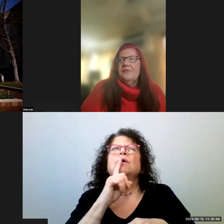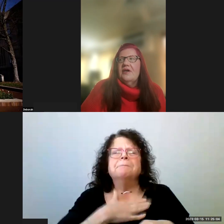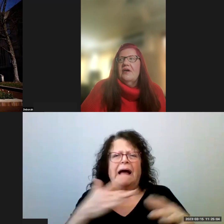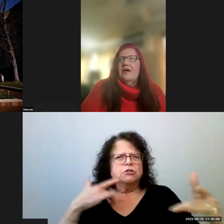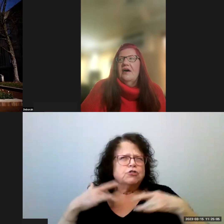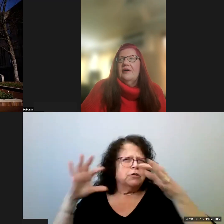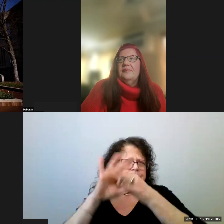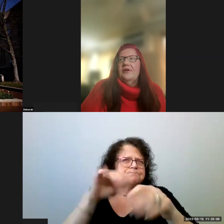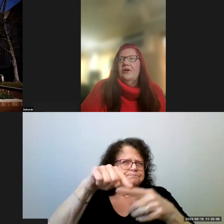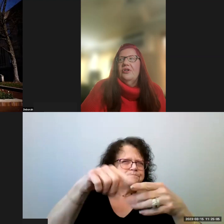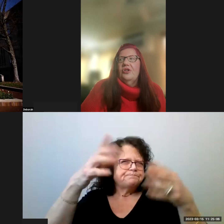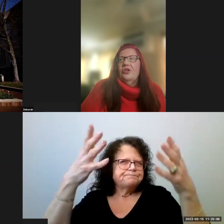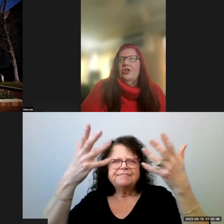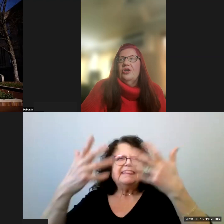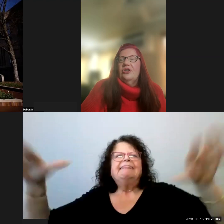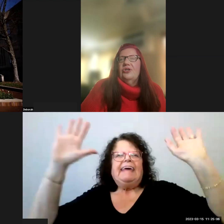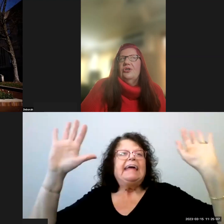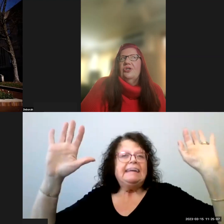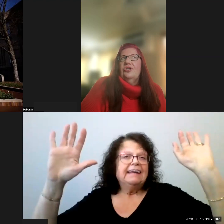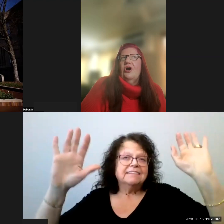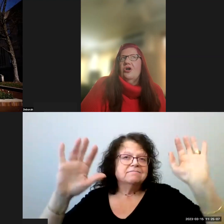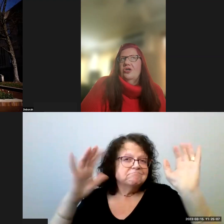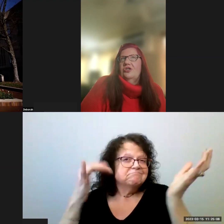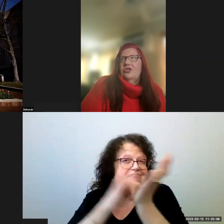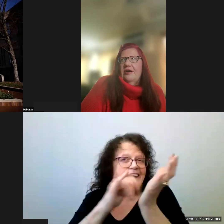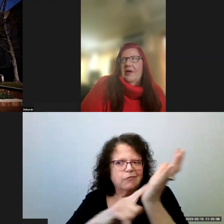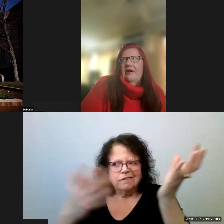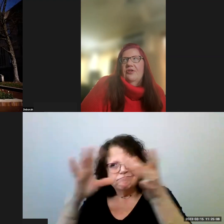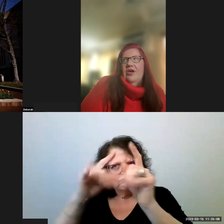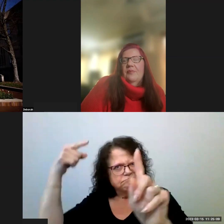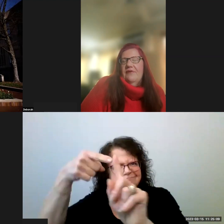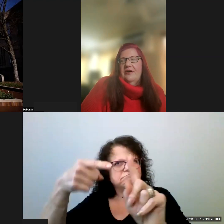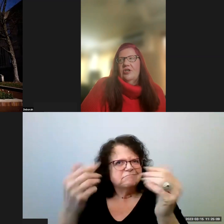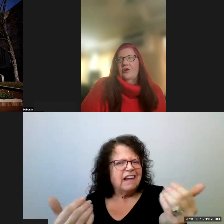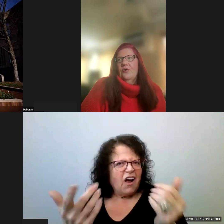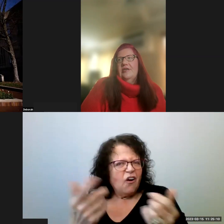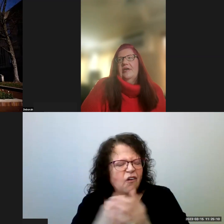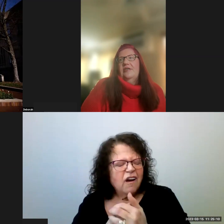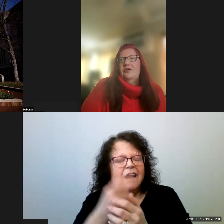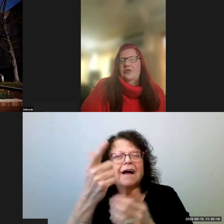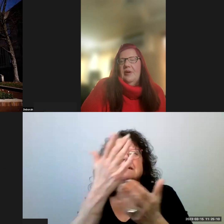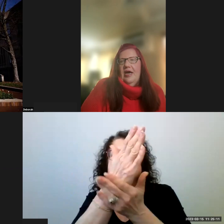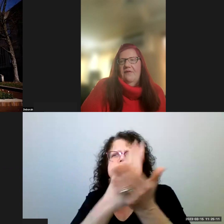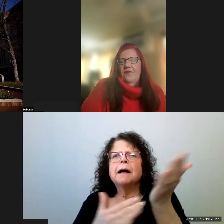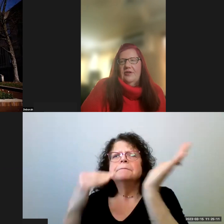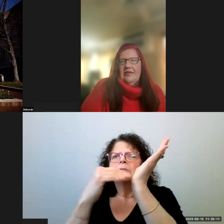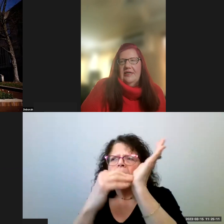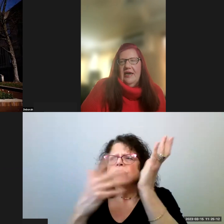the -- there are some health care providers that are going to continue to pay for testing